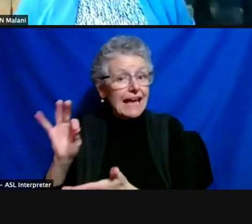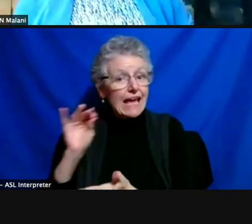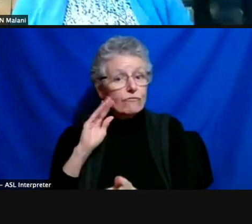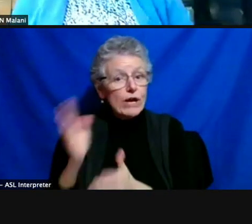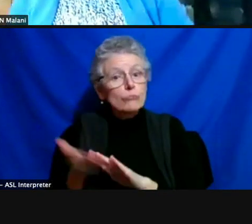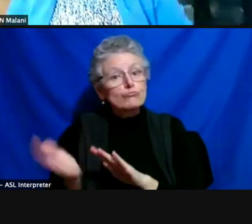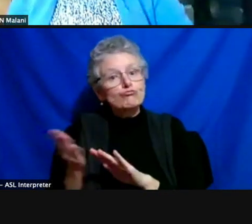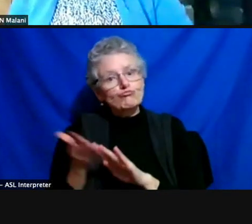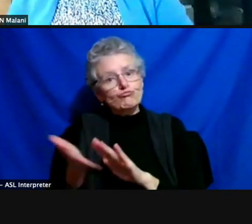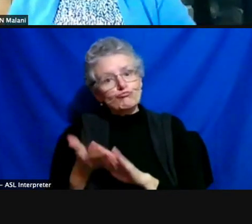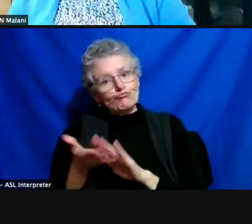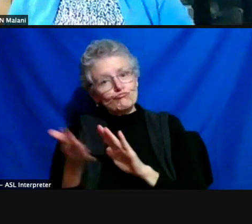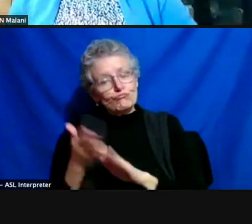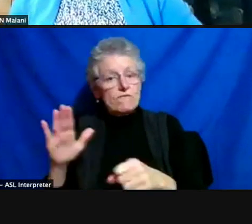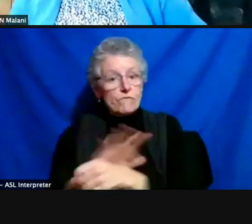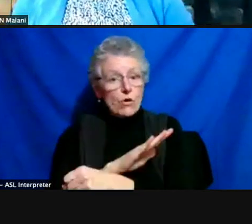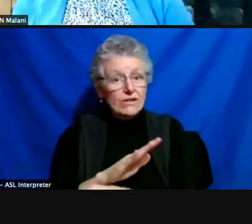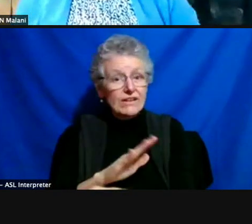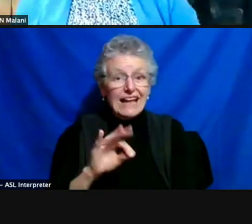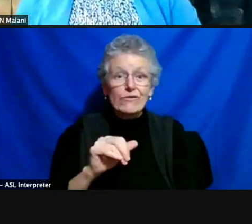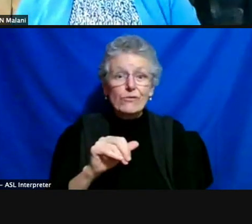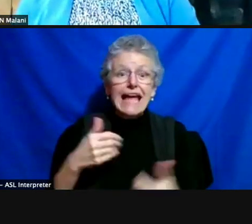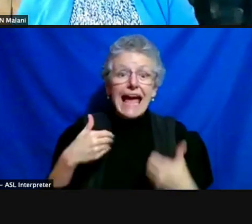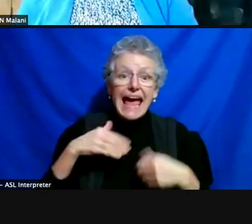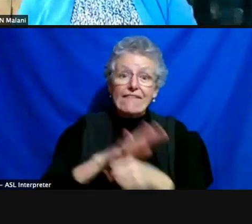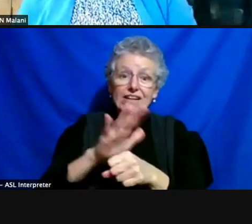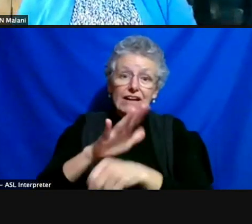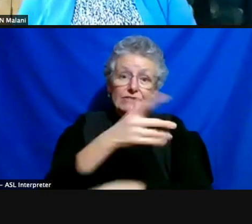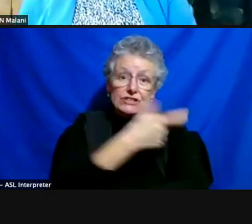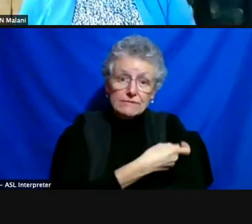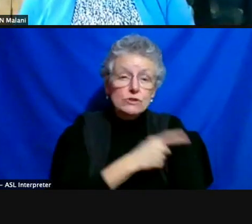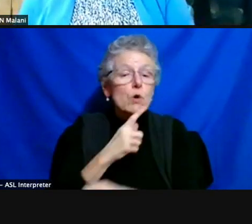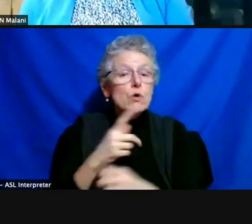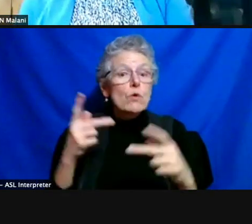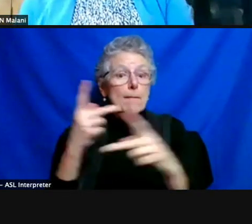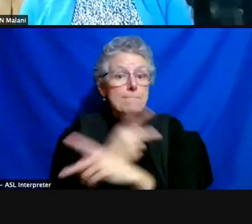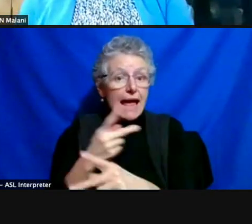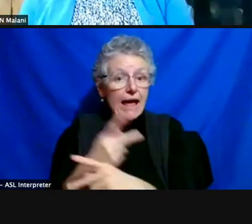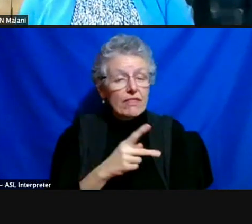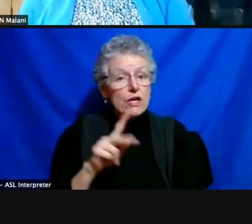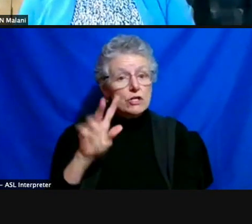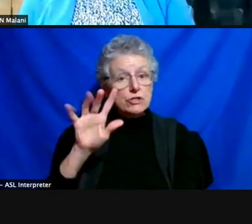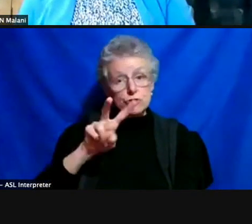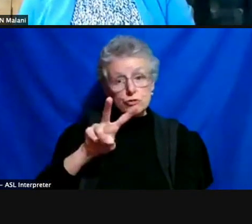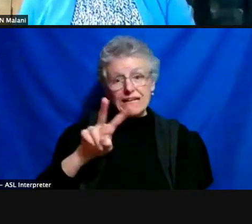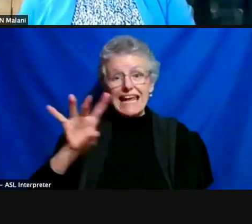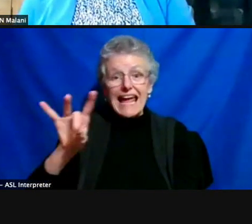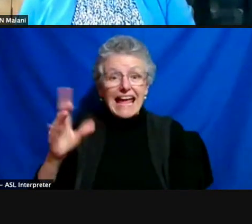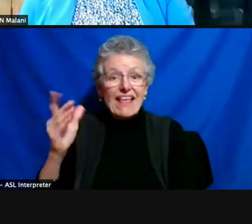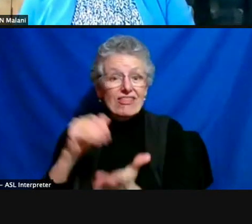and the supply is not limiting. So do the math. We're gonna 28,000 people, we would make it through our undergraduate community